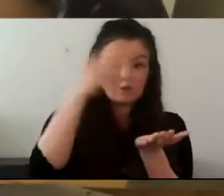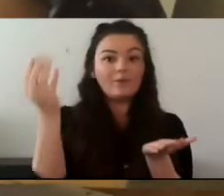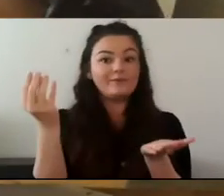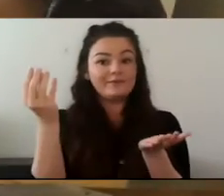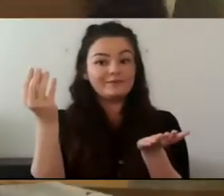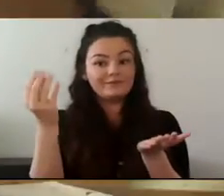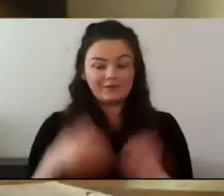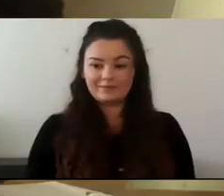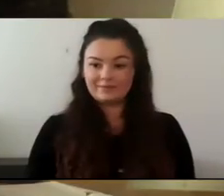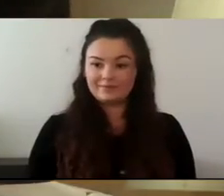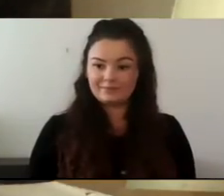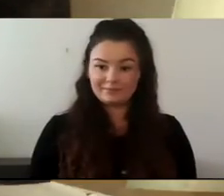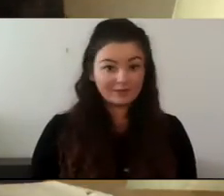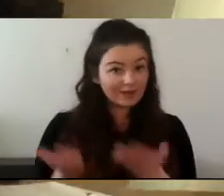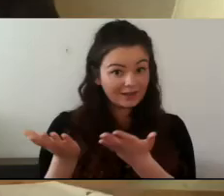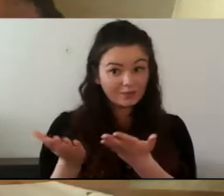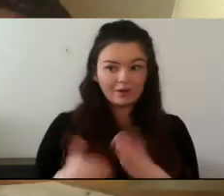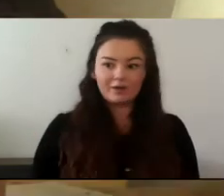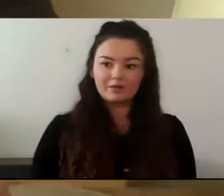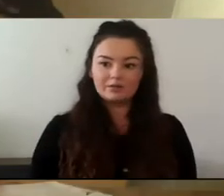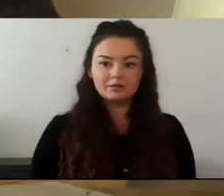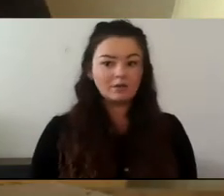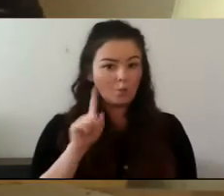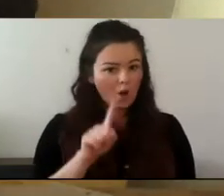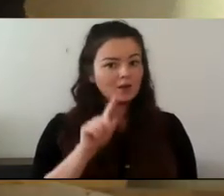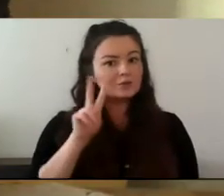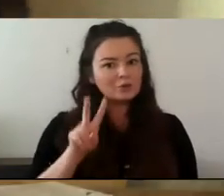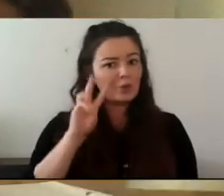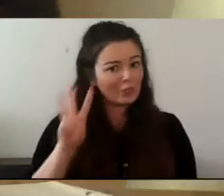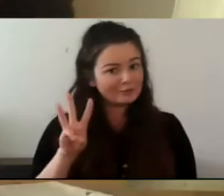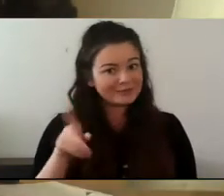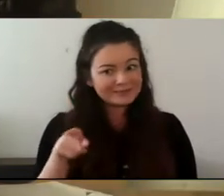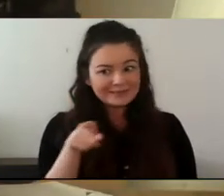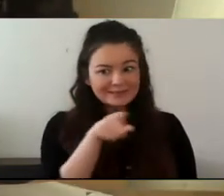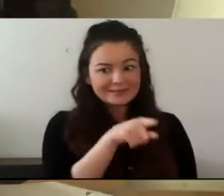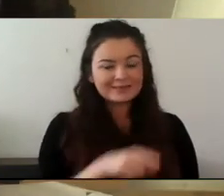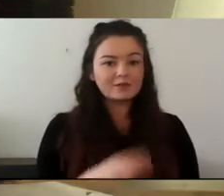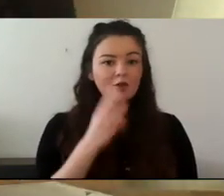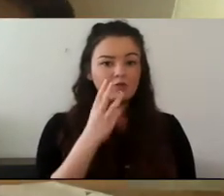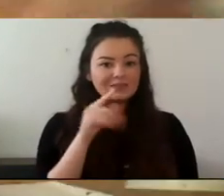and lift. There we go so I've got one, two, three, three circles.